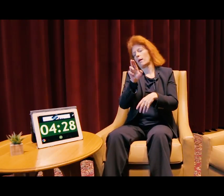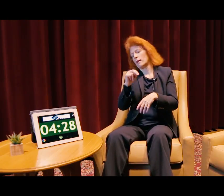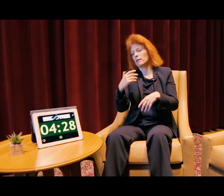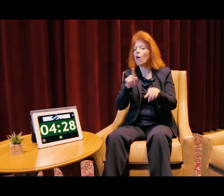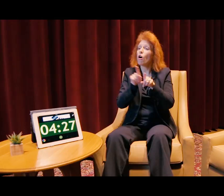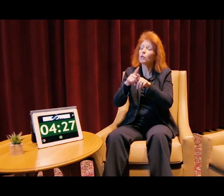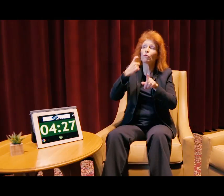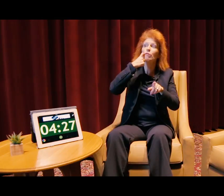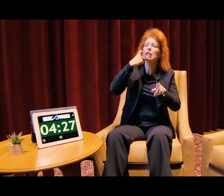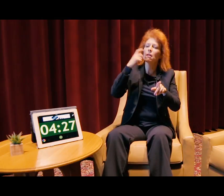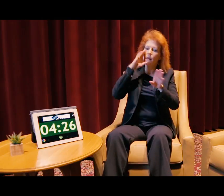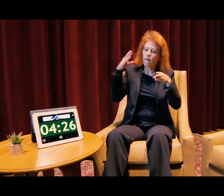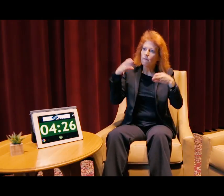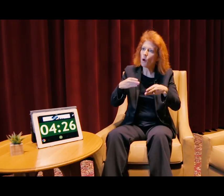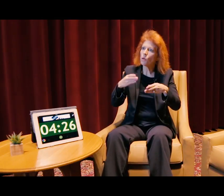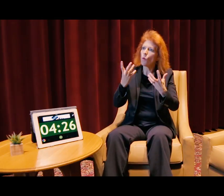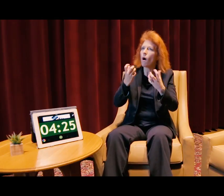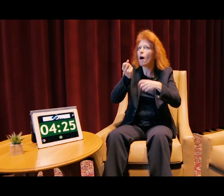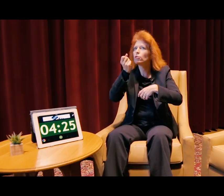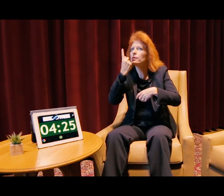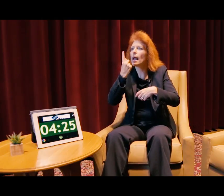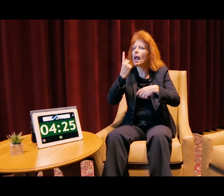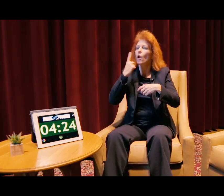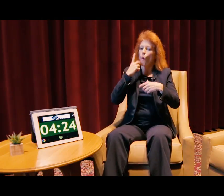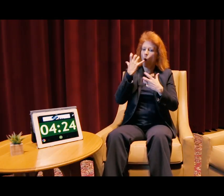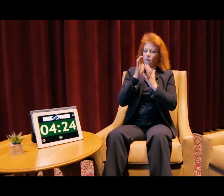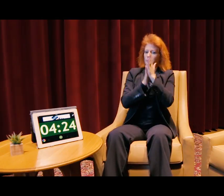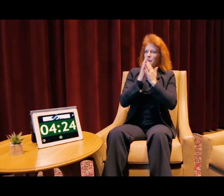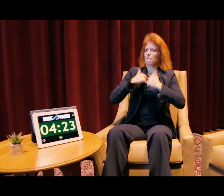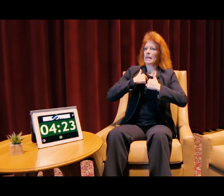Lately, I've been really focused on trying to understand what drives me in terms of being an individual